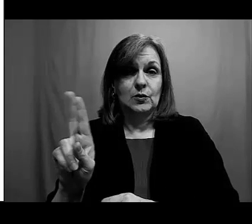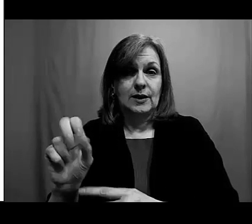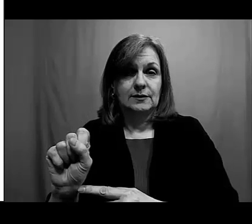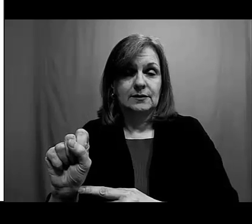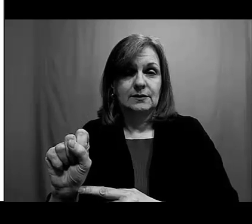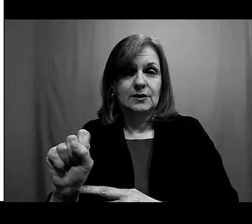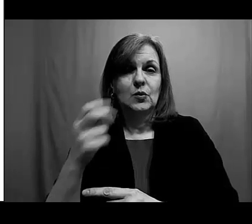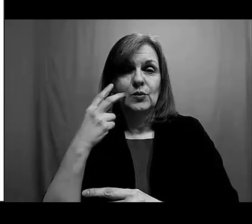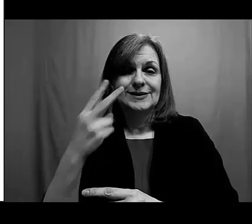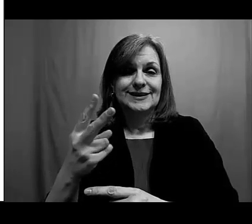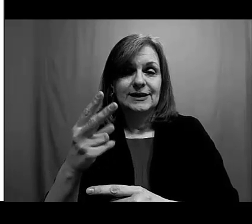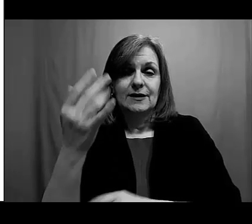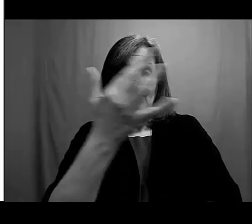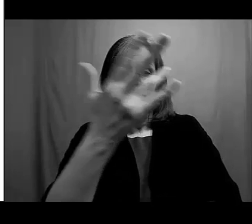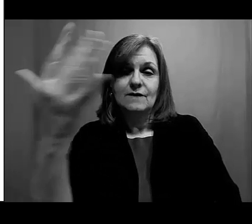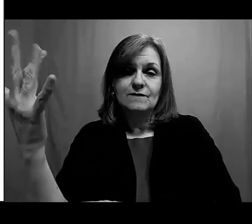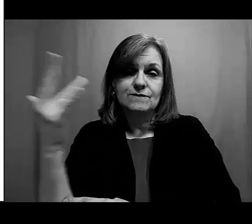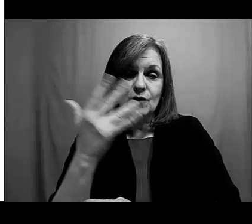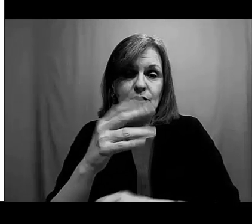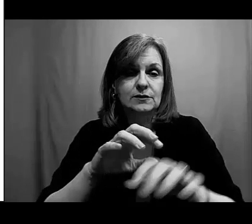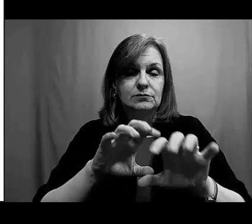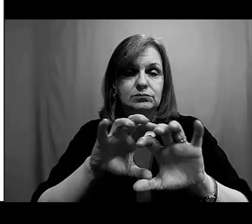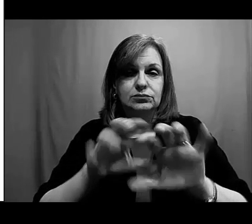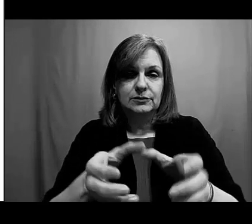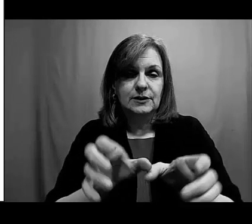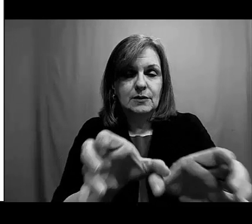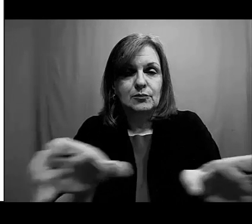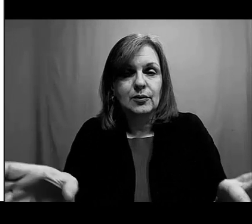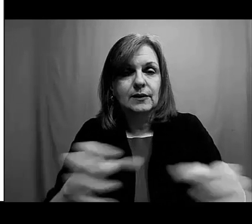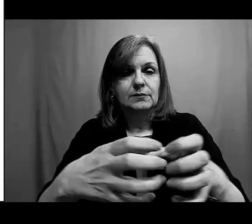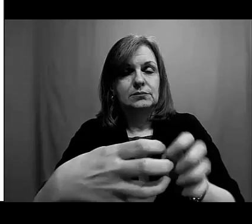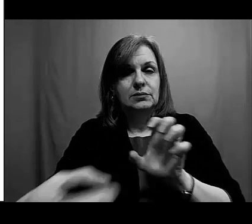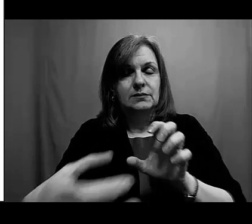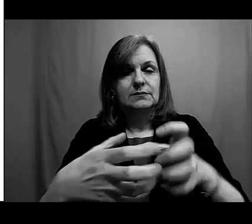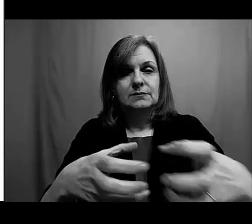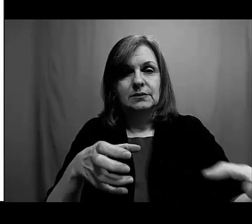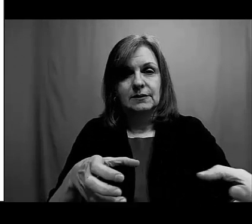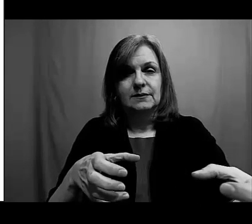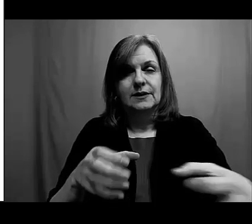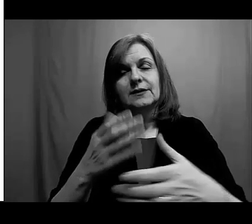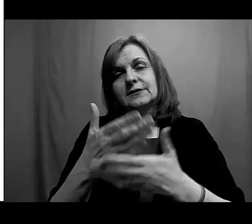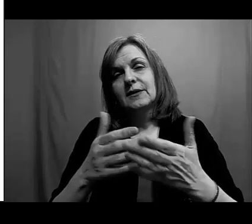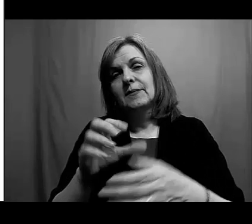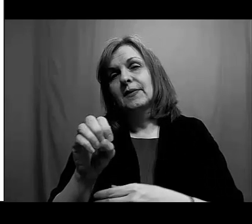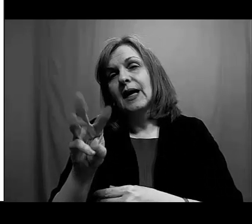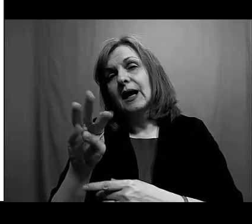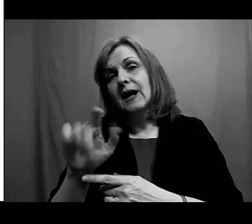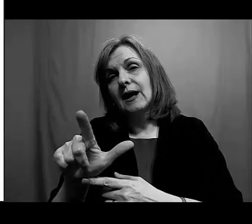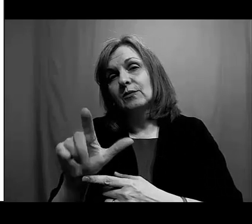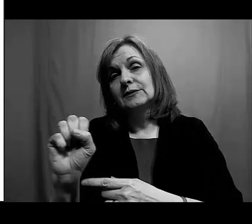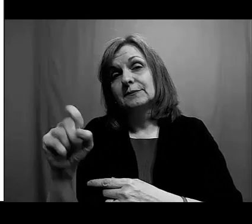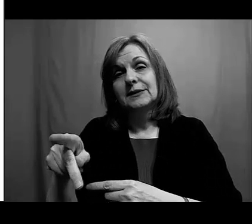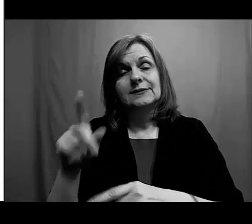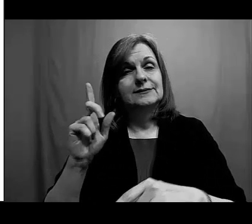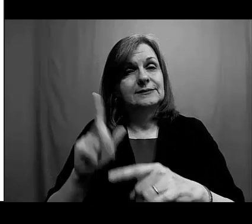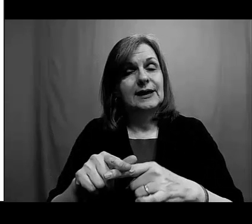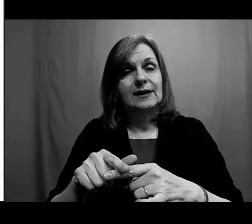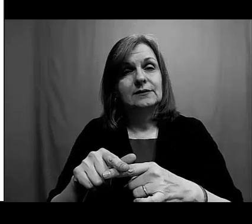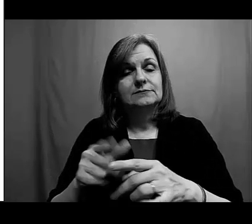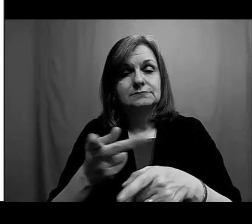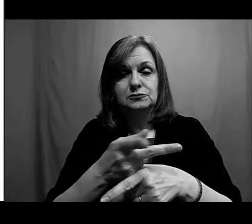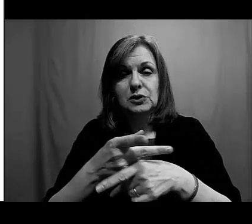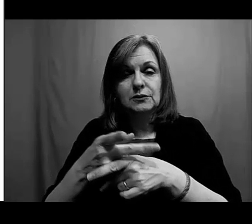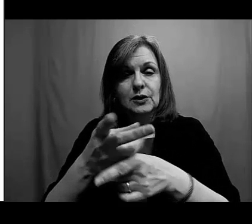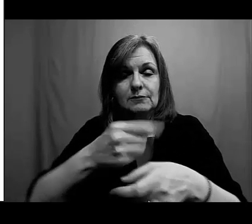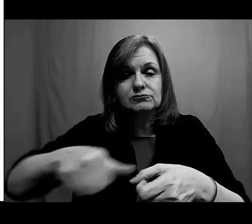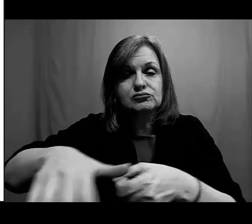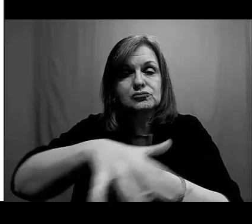Huge fragmentation patterns to forests meaning that some of the owl species and others are not able to maintain their ranges